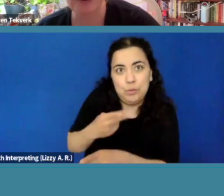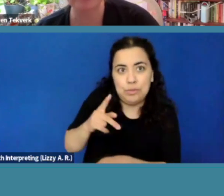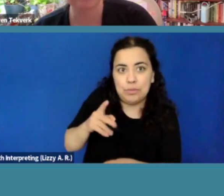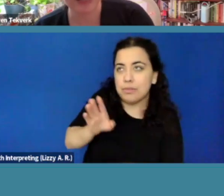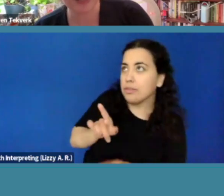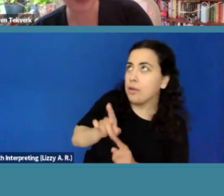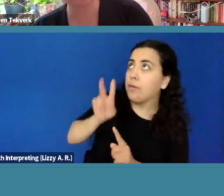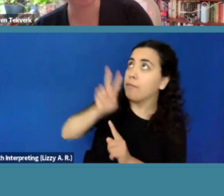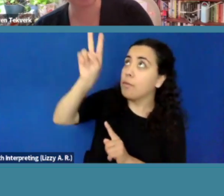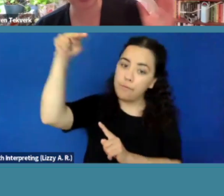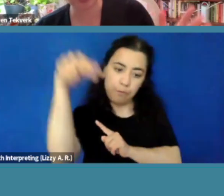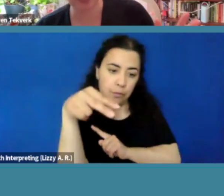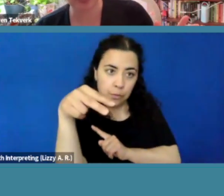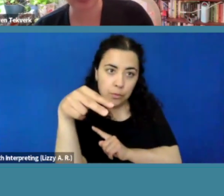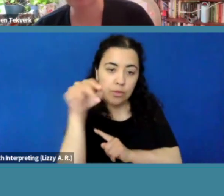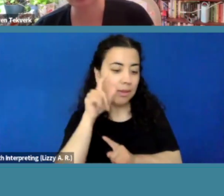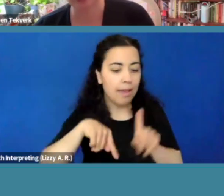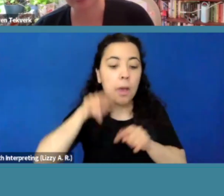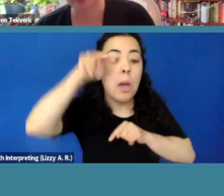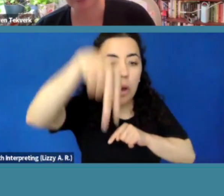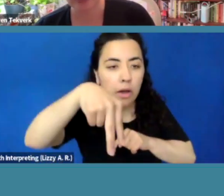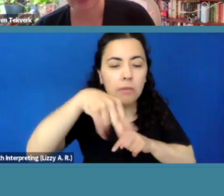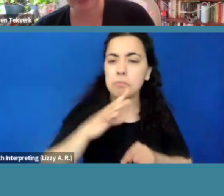And then last, but very important, is be honest.